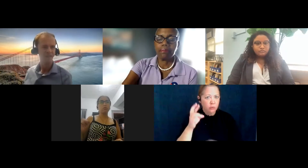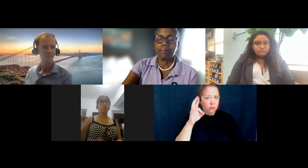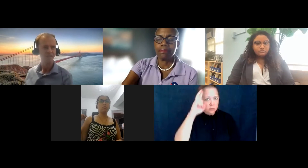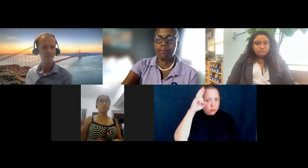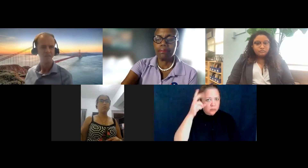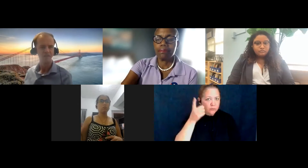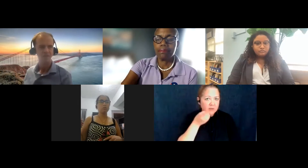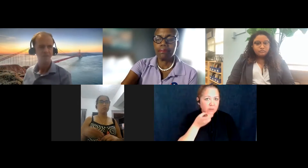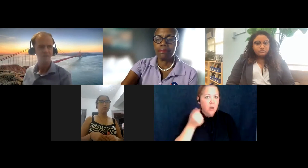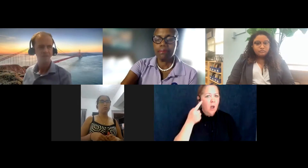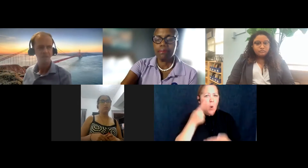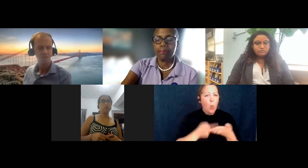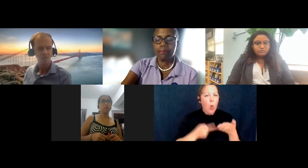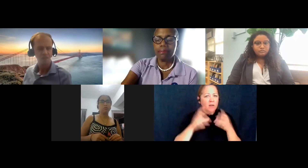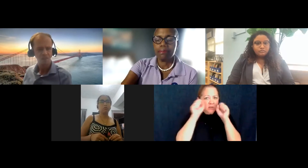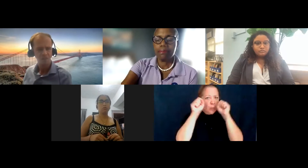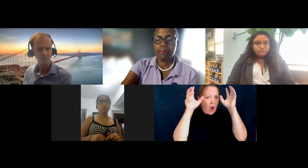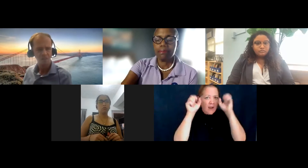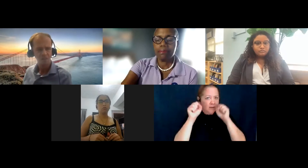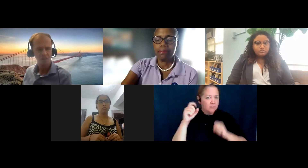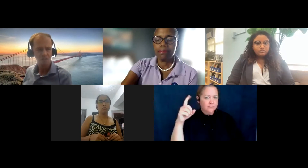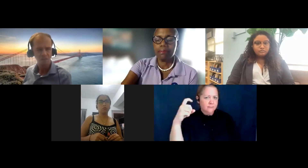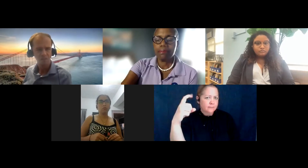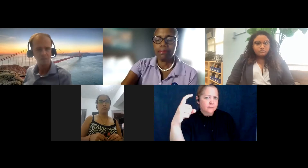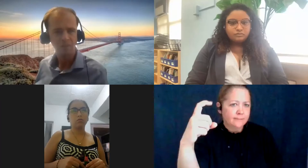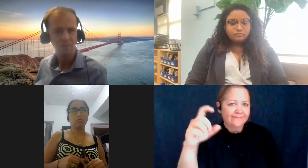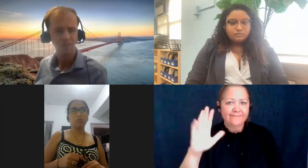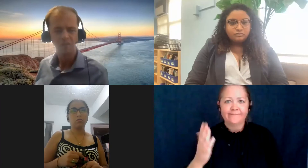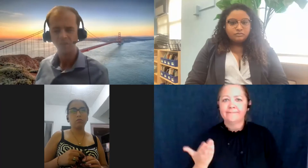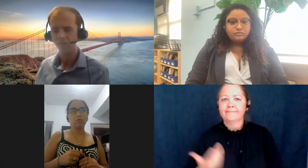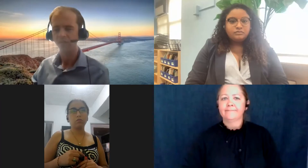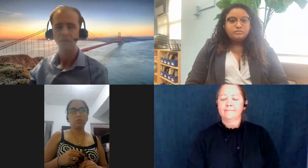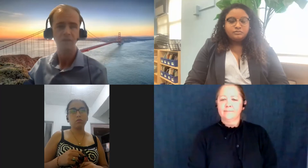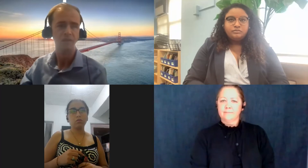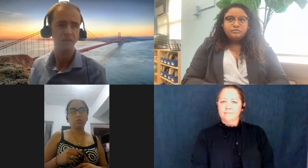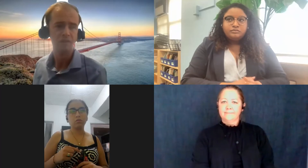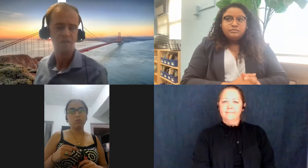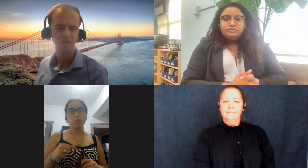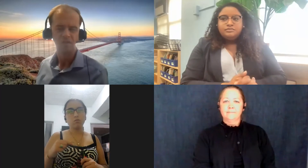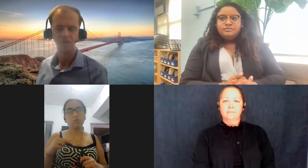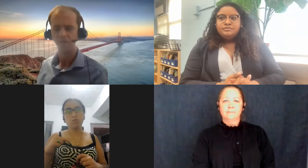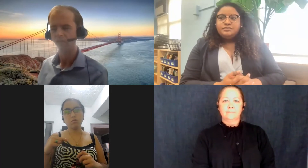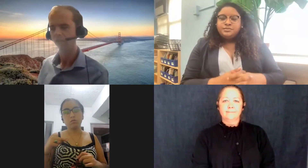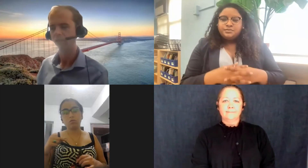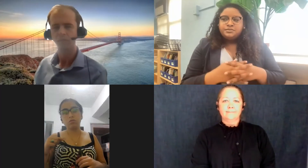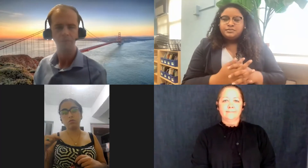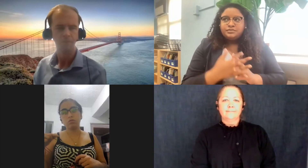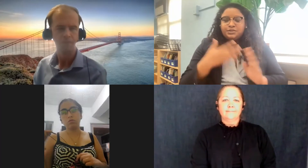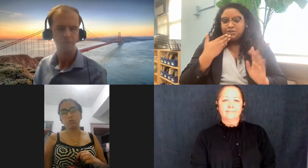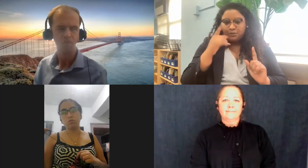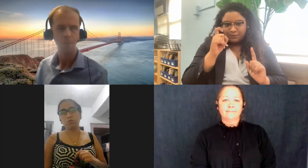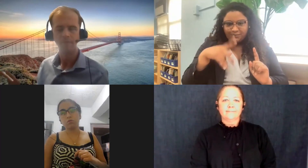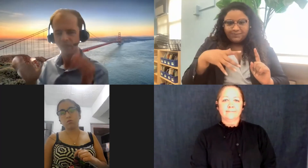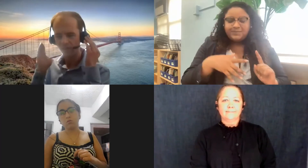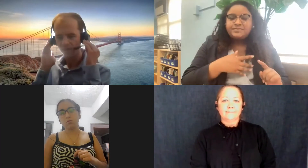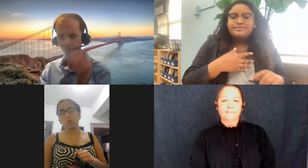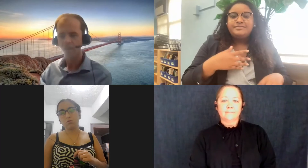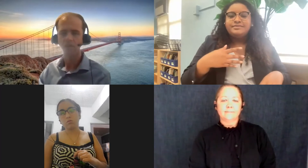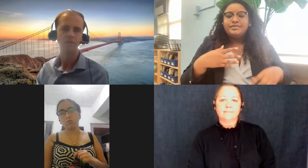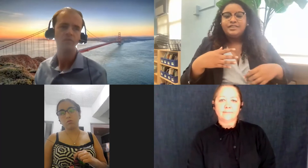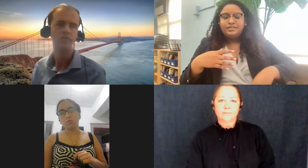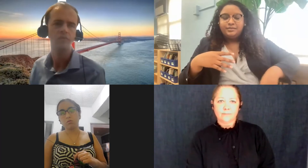Give me a moment while I catch up with the interpreter. That is a good question.